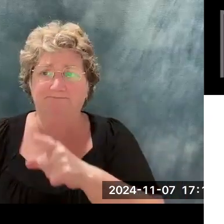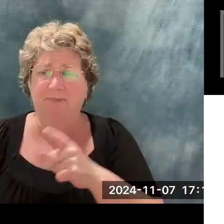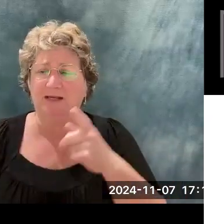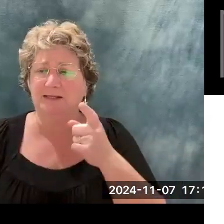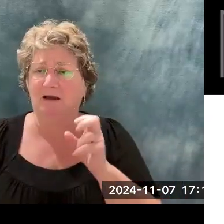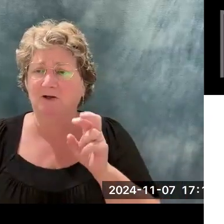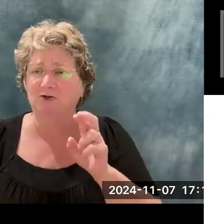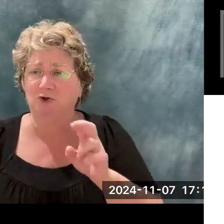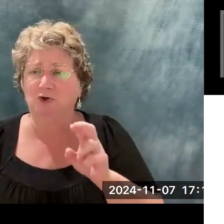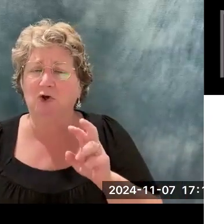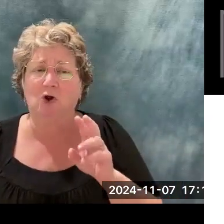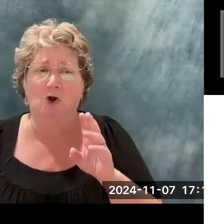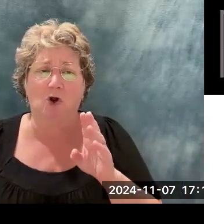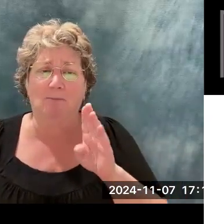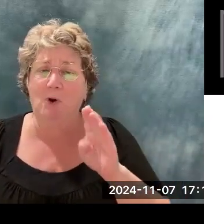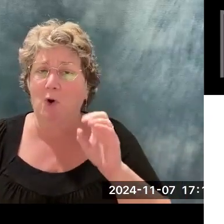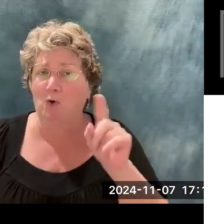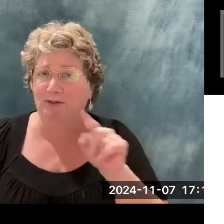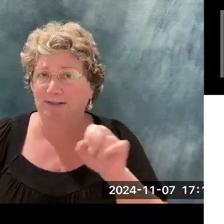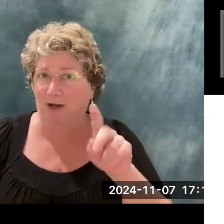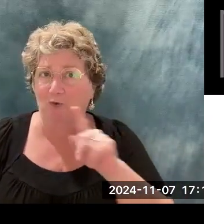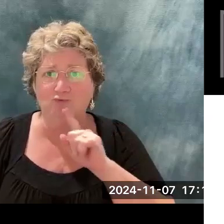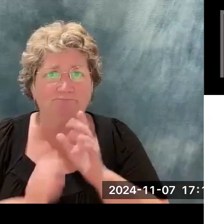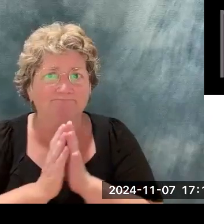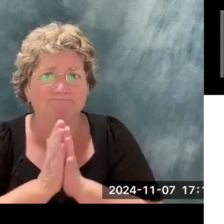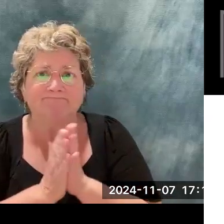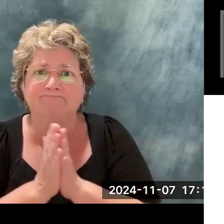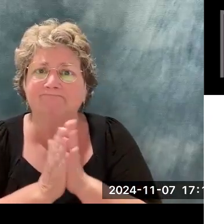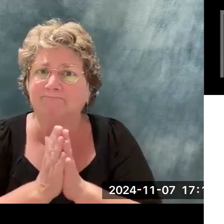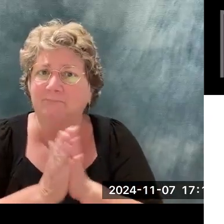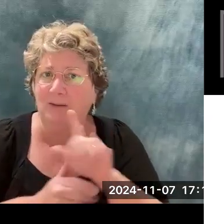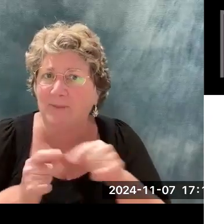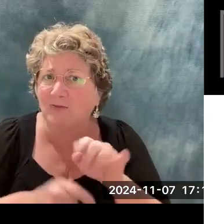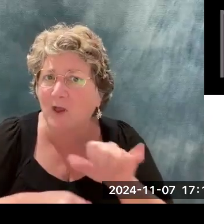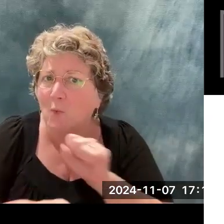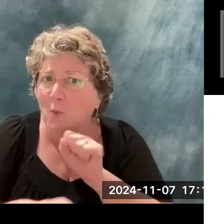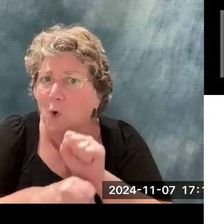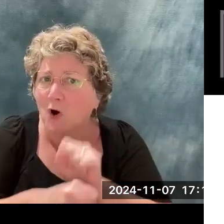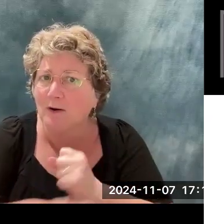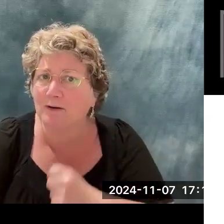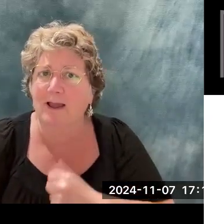children, adolescents, and their families. Her clinical interests include youth who have